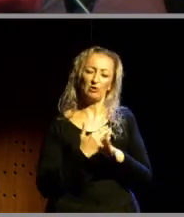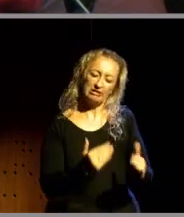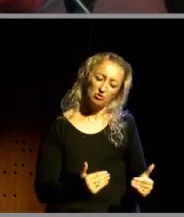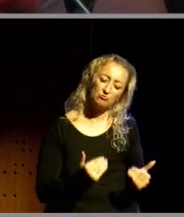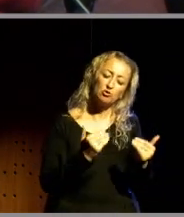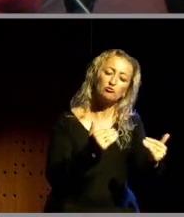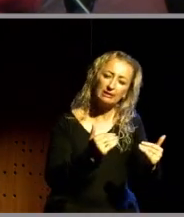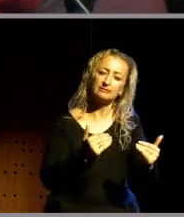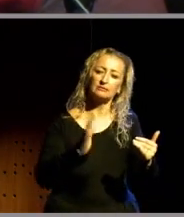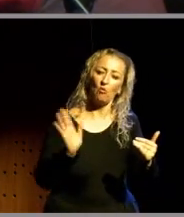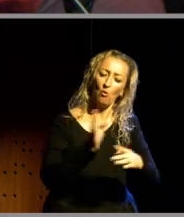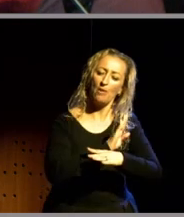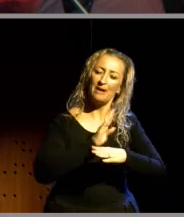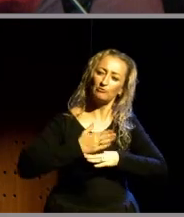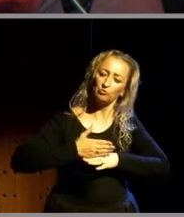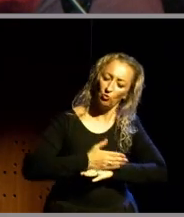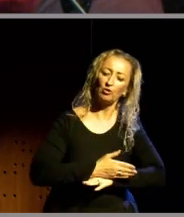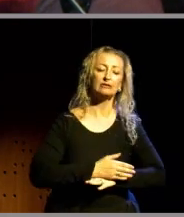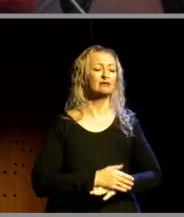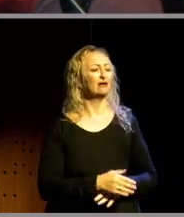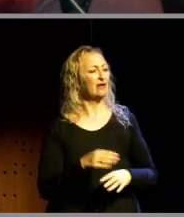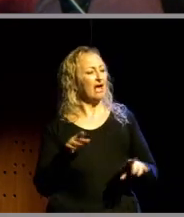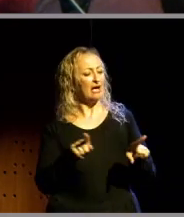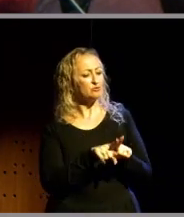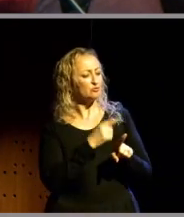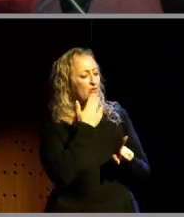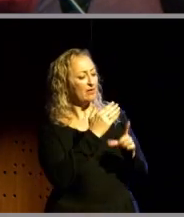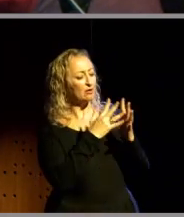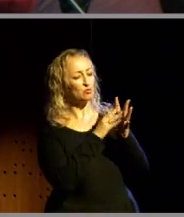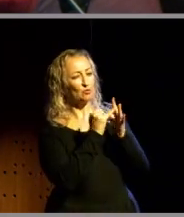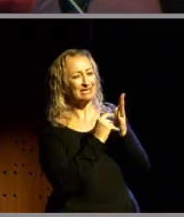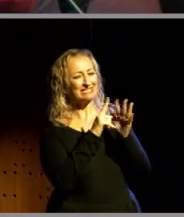And thank you too Wesley for your leadership. Many were the panel chair before me.